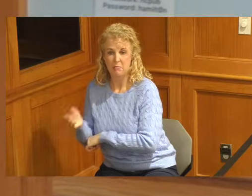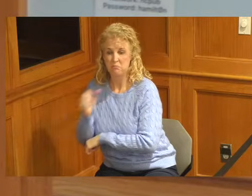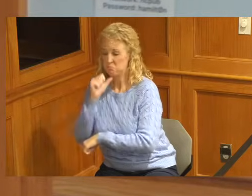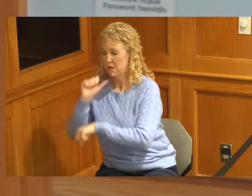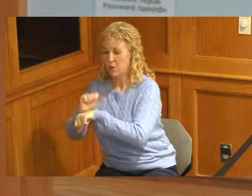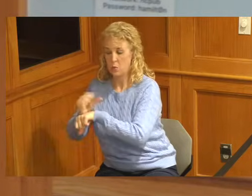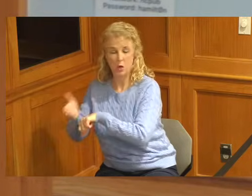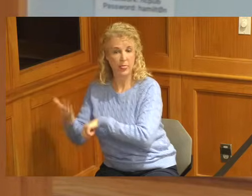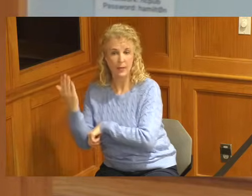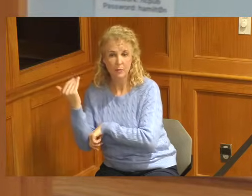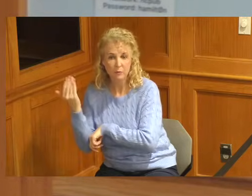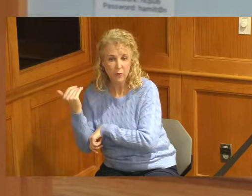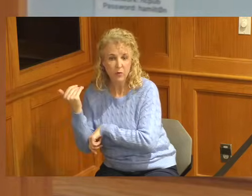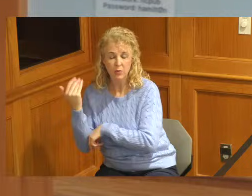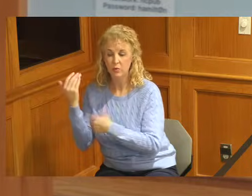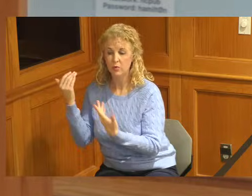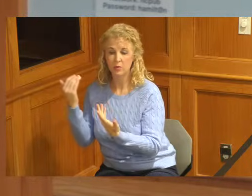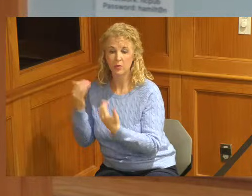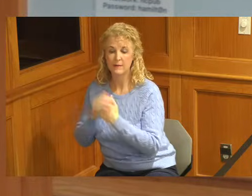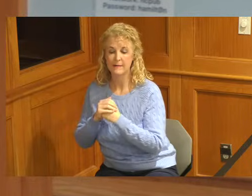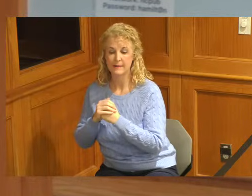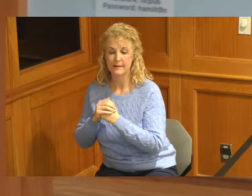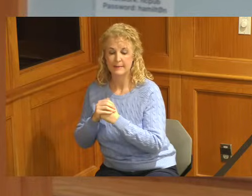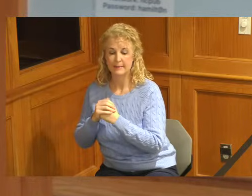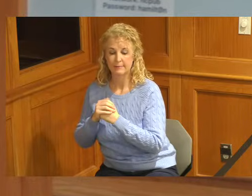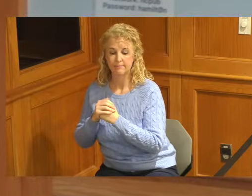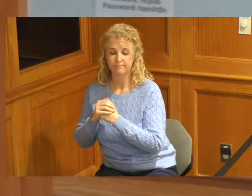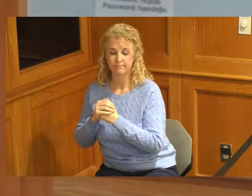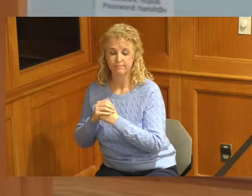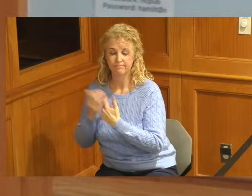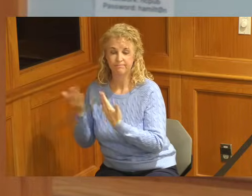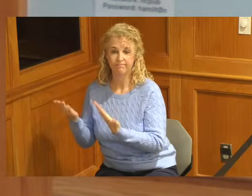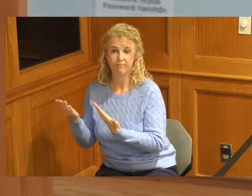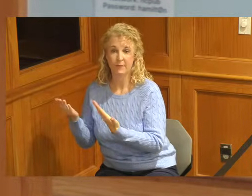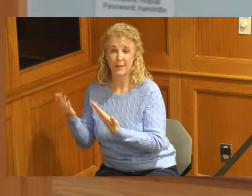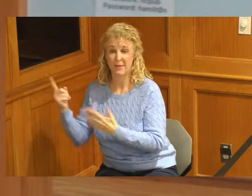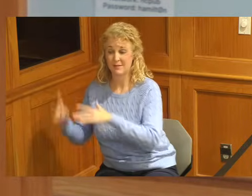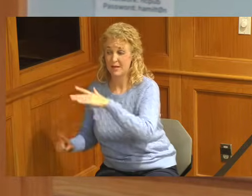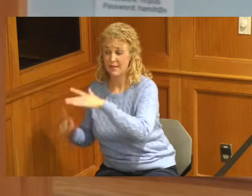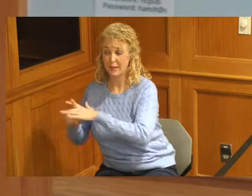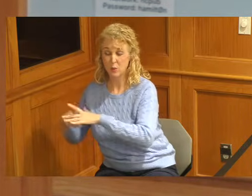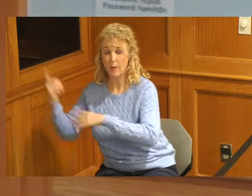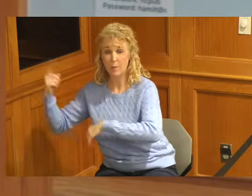it's harder to that is a disincentive to the developers but it's also I think harder for